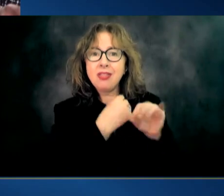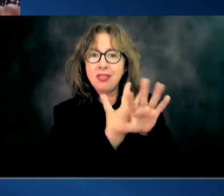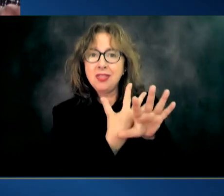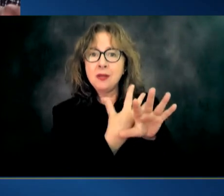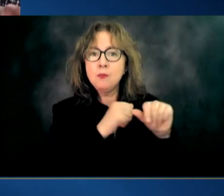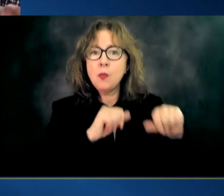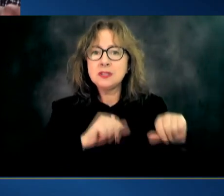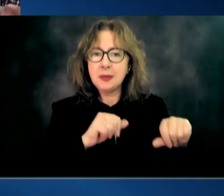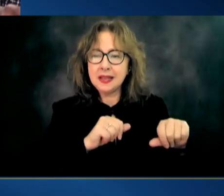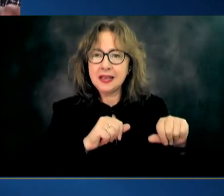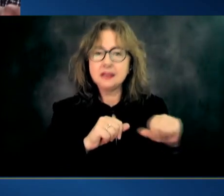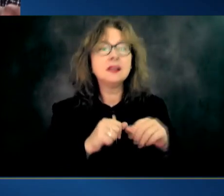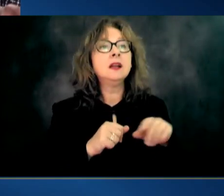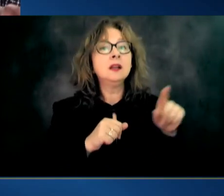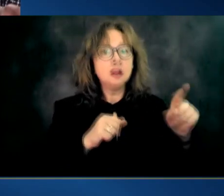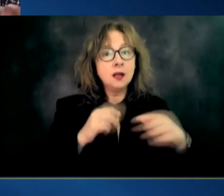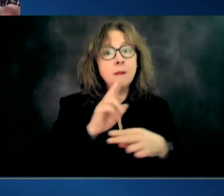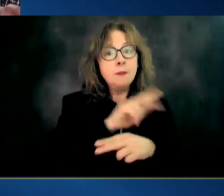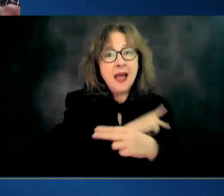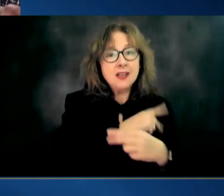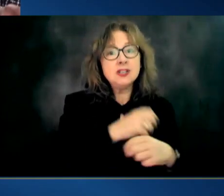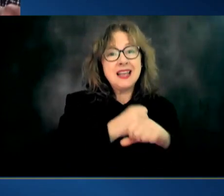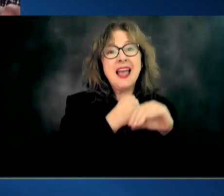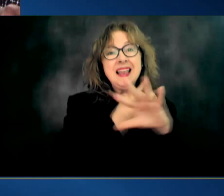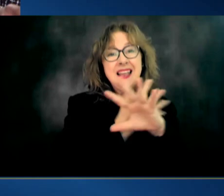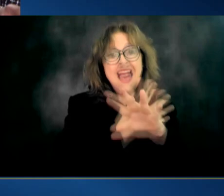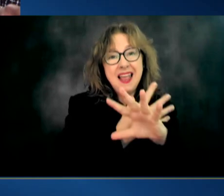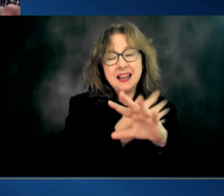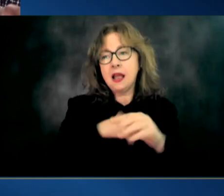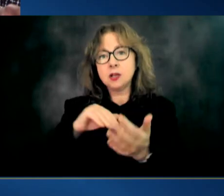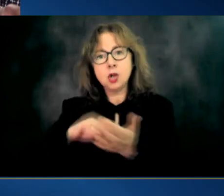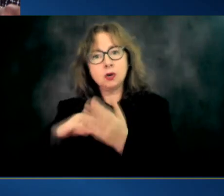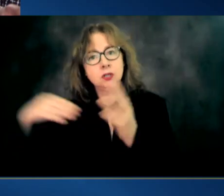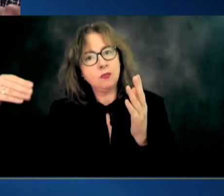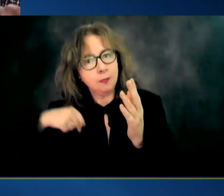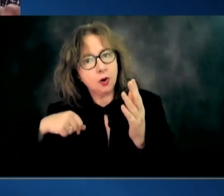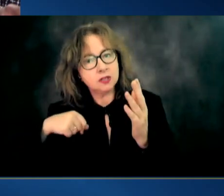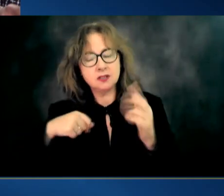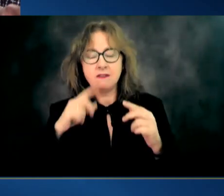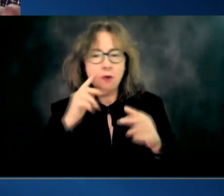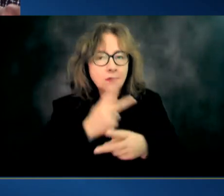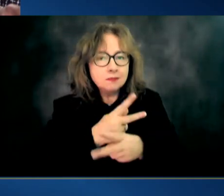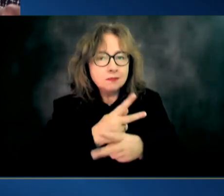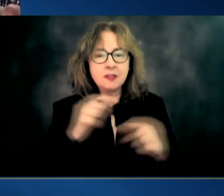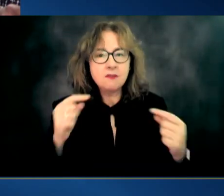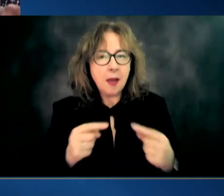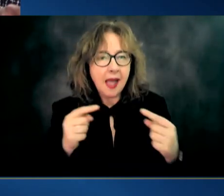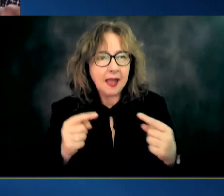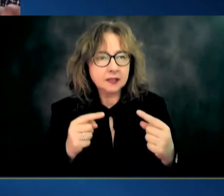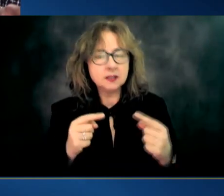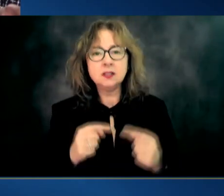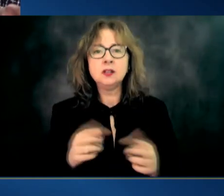reimbursed for good chronic pain management; reproductive health and many other areas.